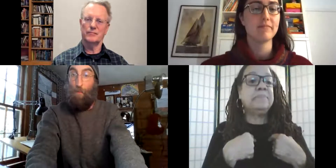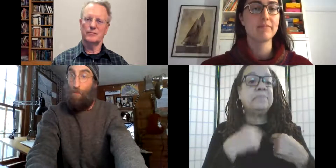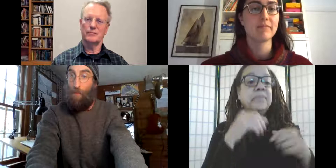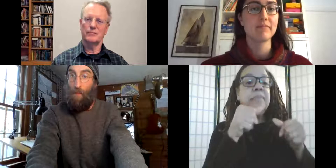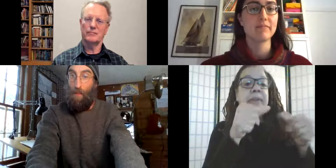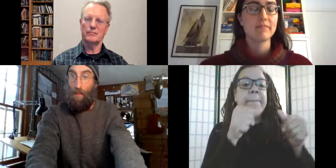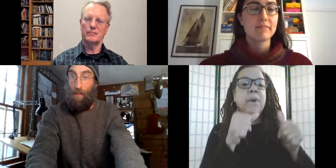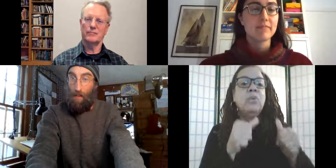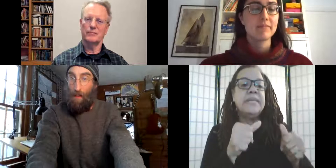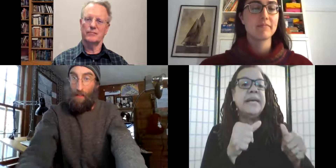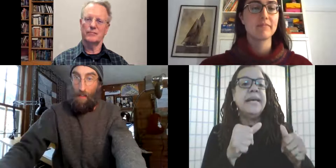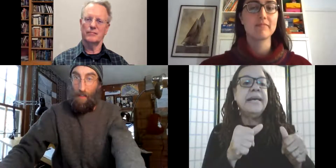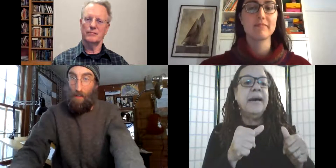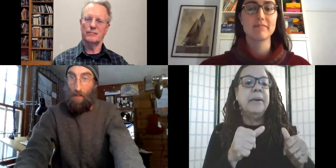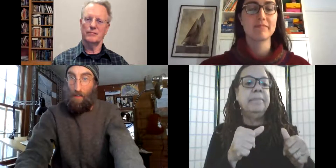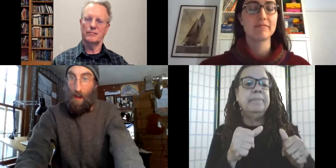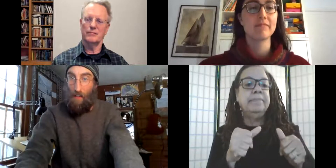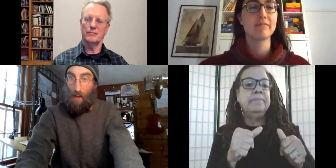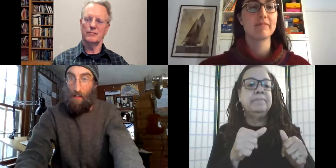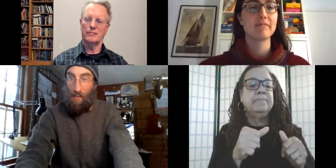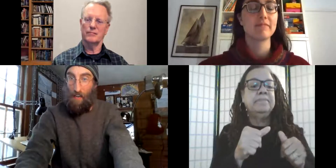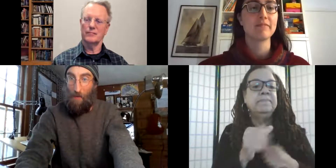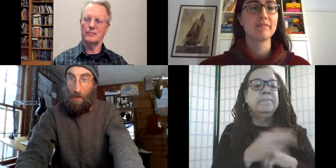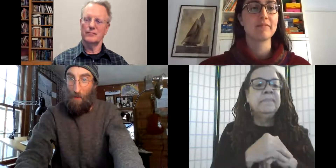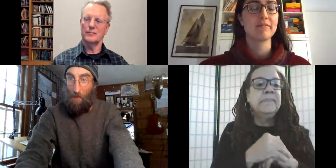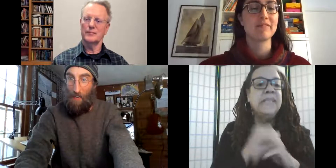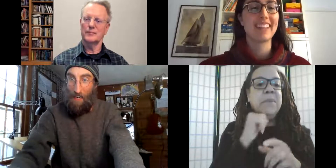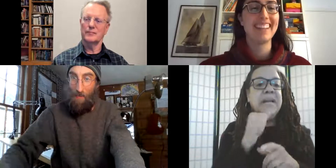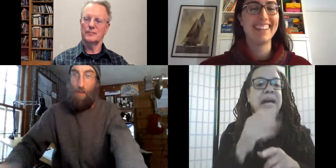Um, I need to not talk as I type my website name!